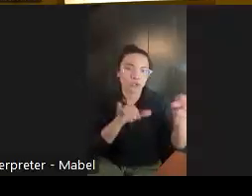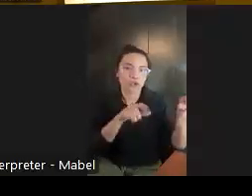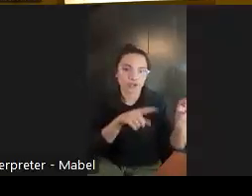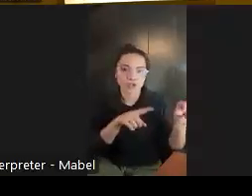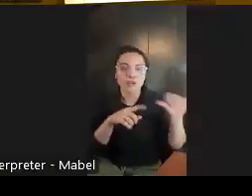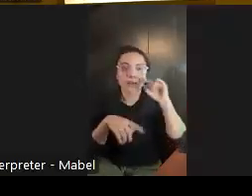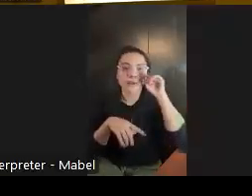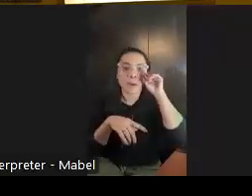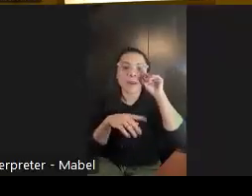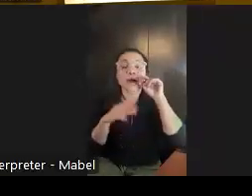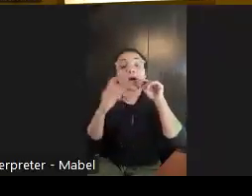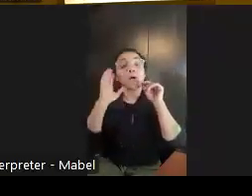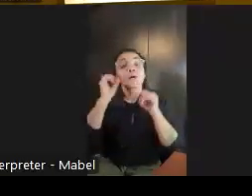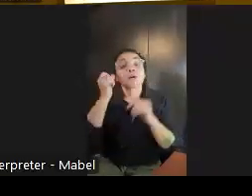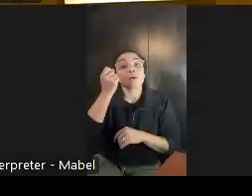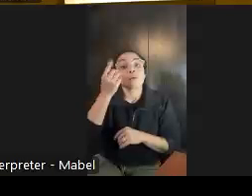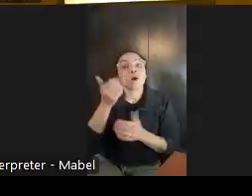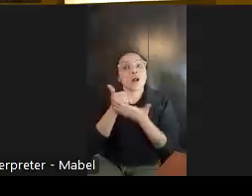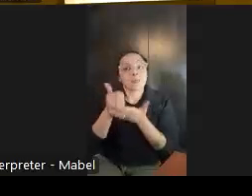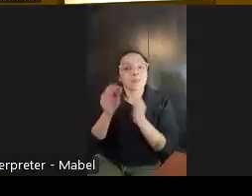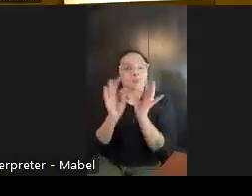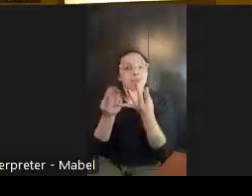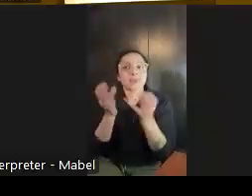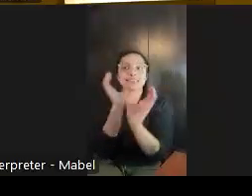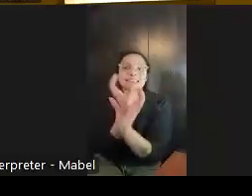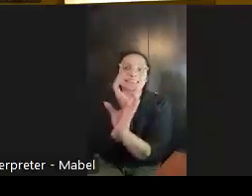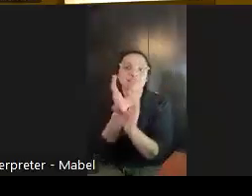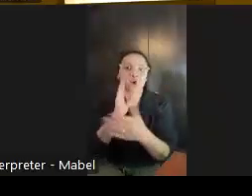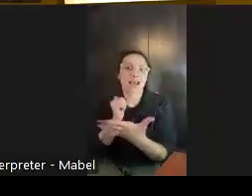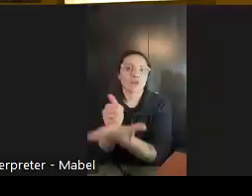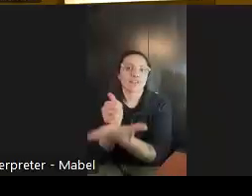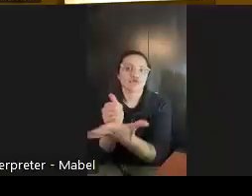really seeking that intervention because it's a short-term intervention and because those slots